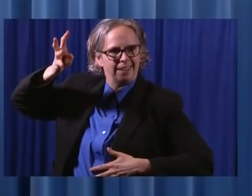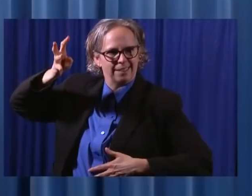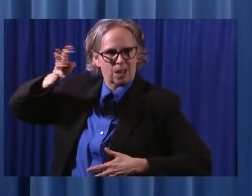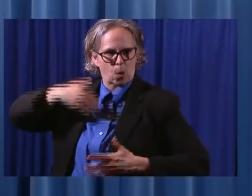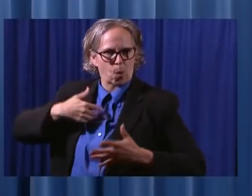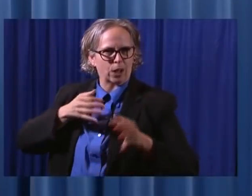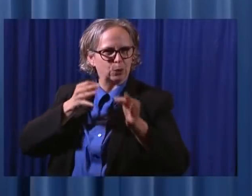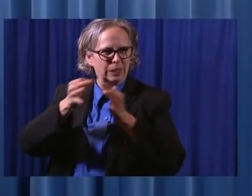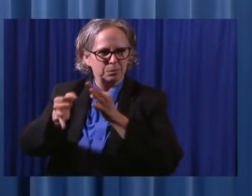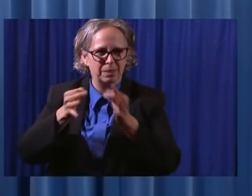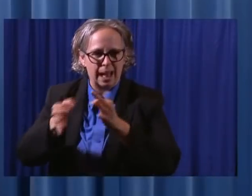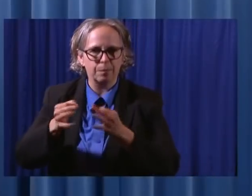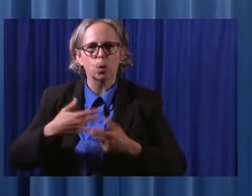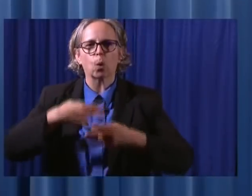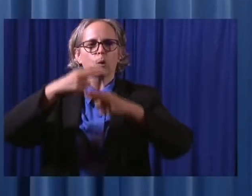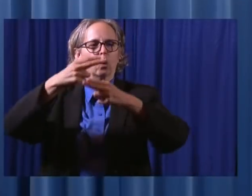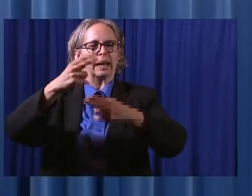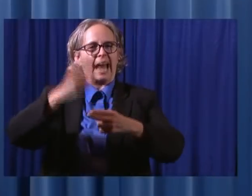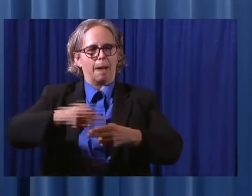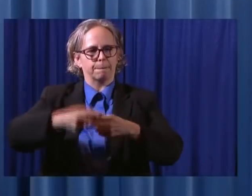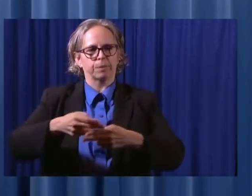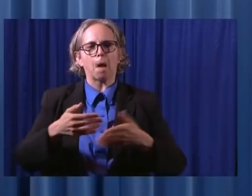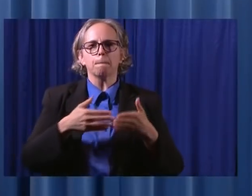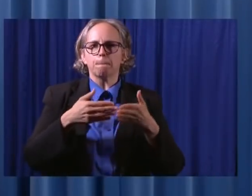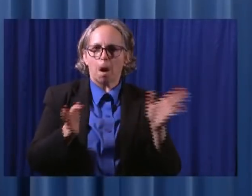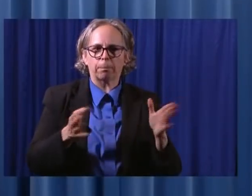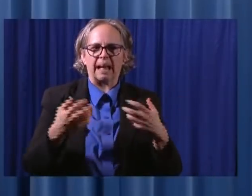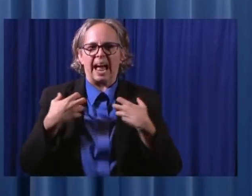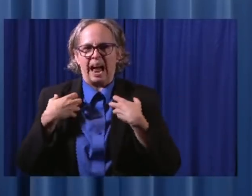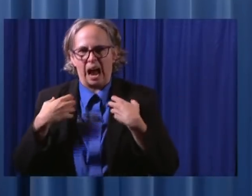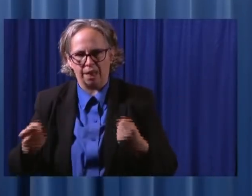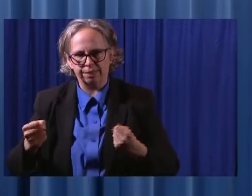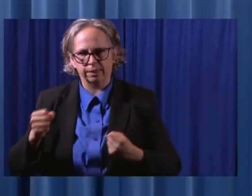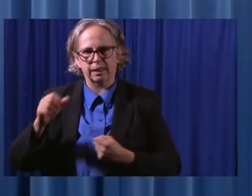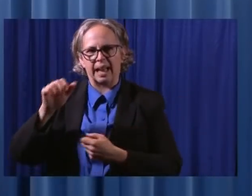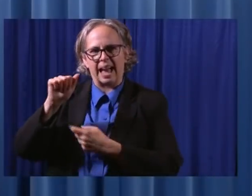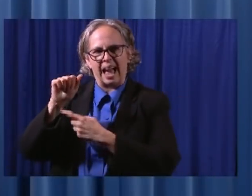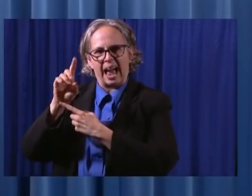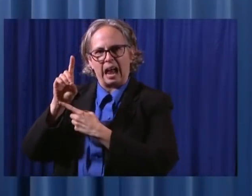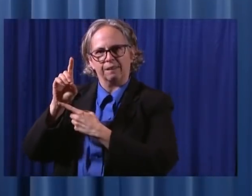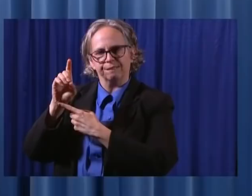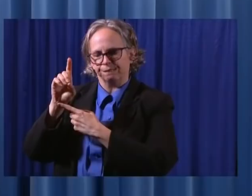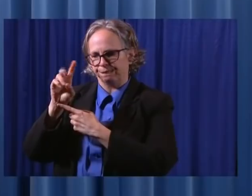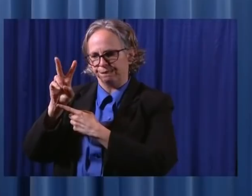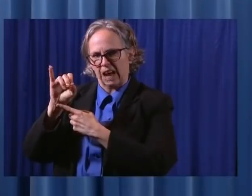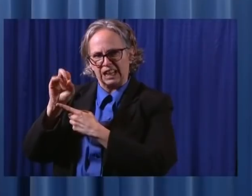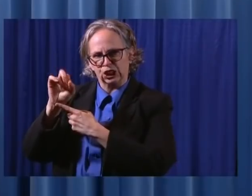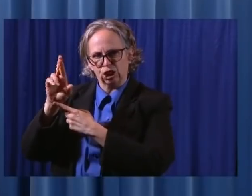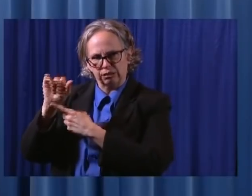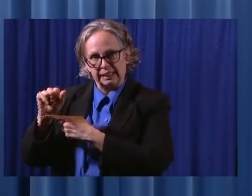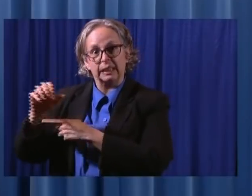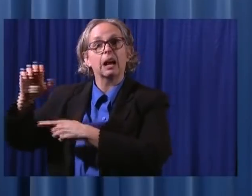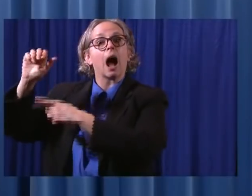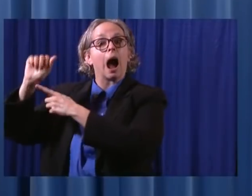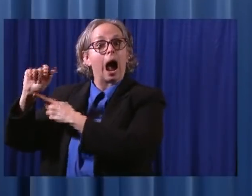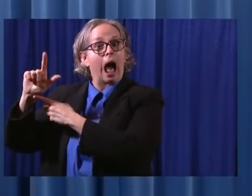WARNING SYSTEM. WE ARE GOING TO UNVEIL THIS WARNING SYSTEM TODAY. WE ARE CALLING PUBLIC HEALTH